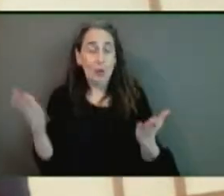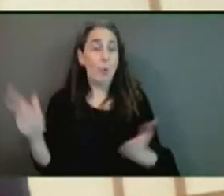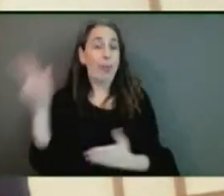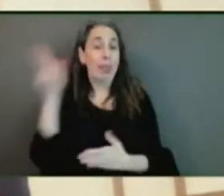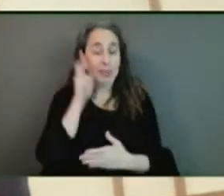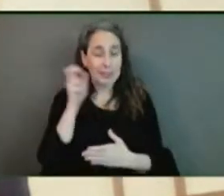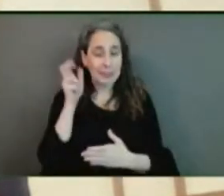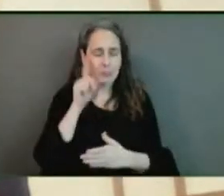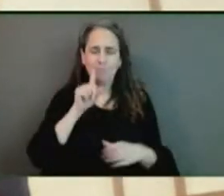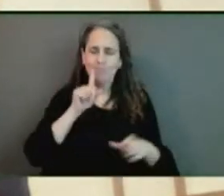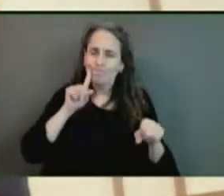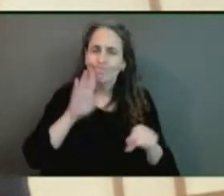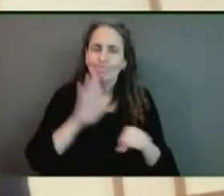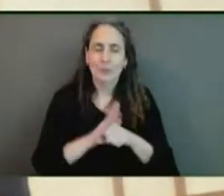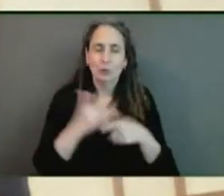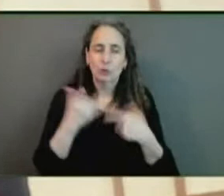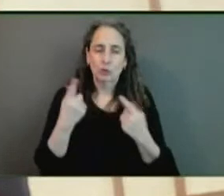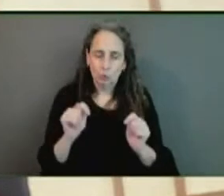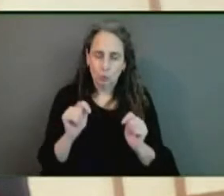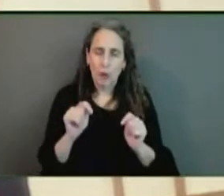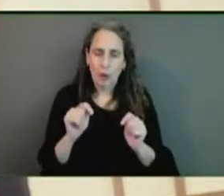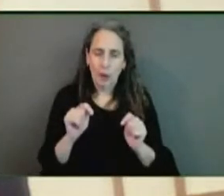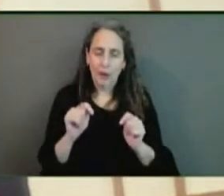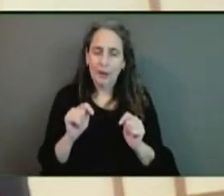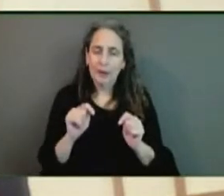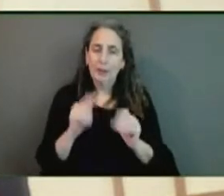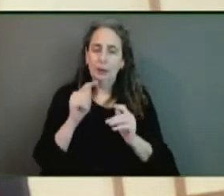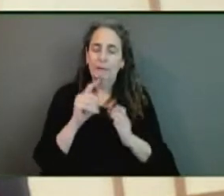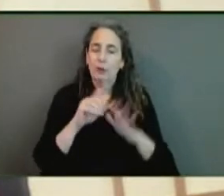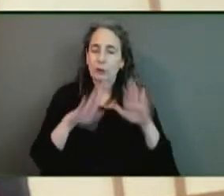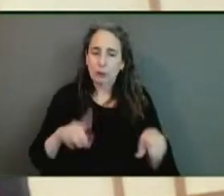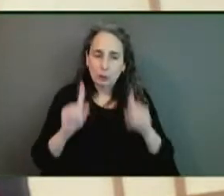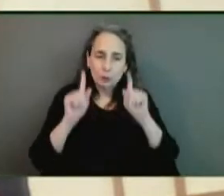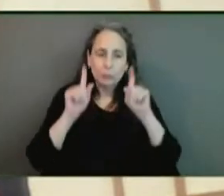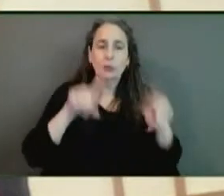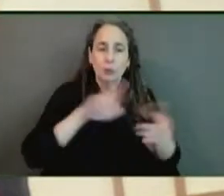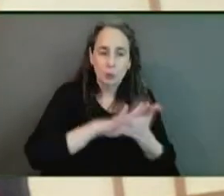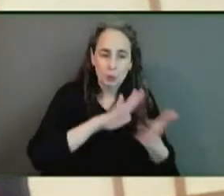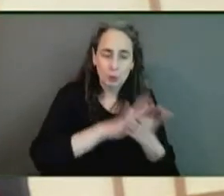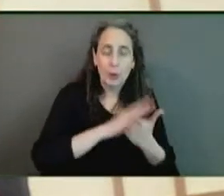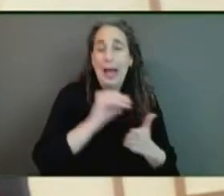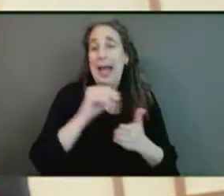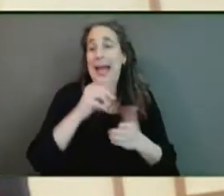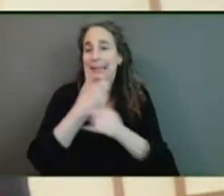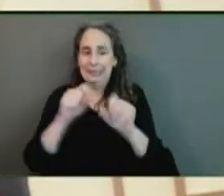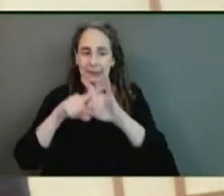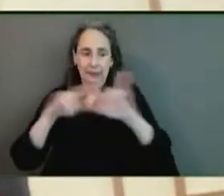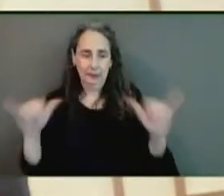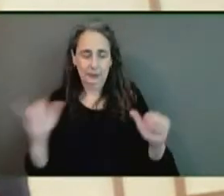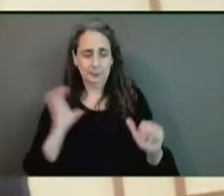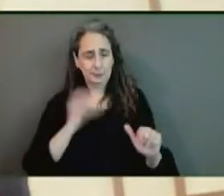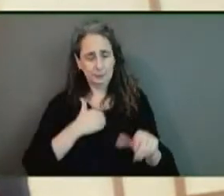teachers into the parents and to the families who are out here, listening who have been who are dedicated to trying to keep